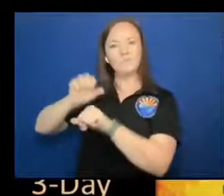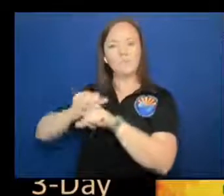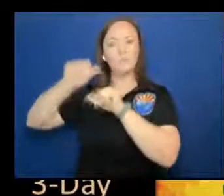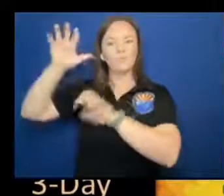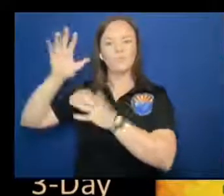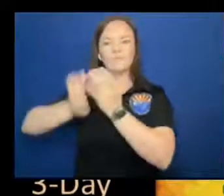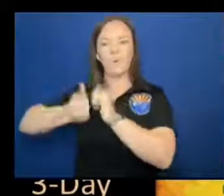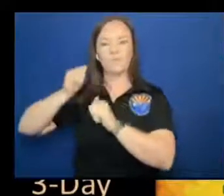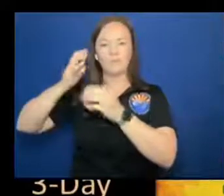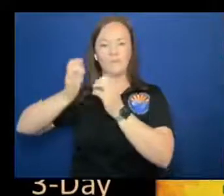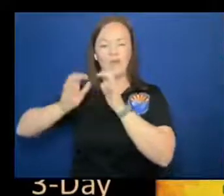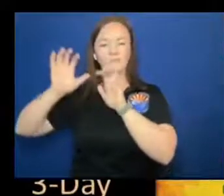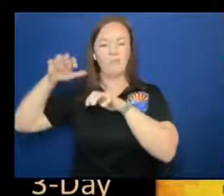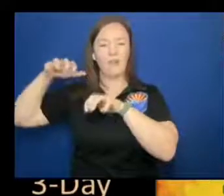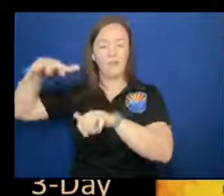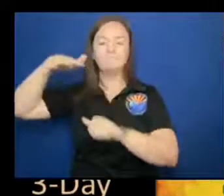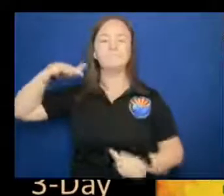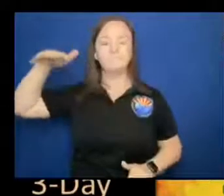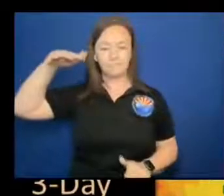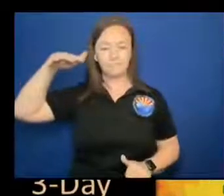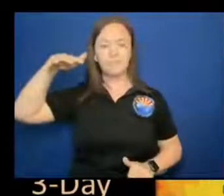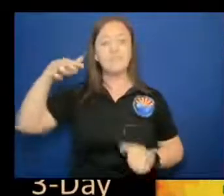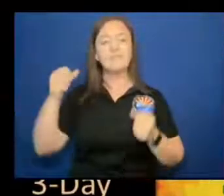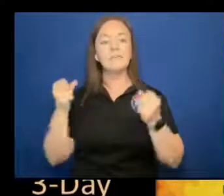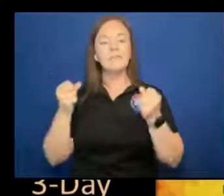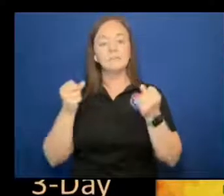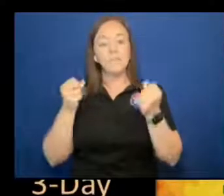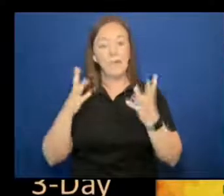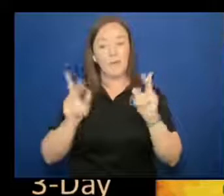EXPERIENCE VERSES RELEVANT EXPERIENCE. SO EVERYBODY WHO